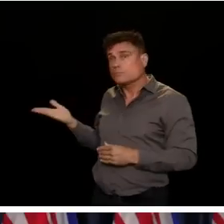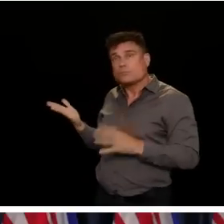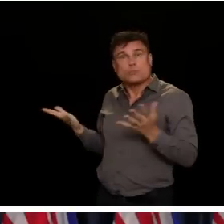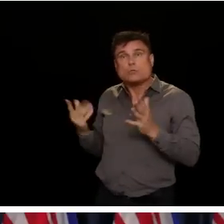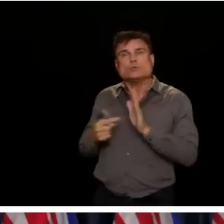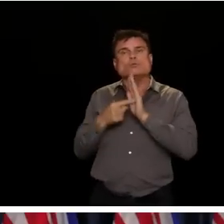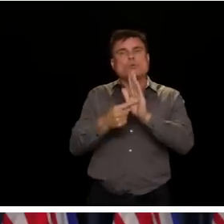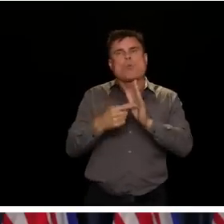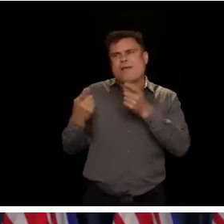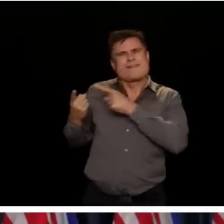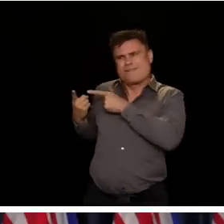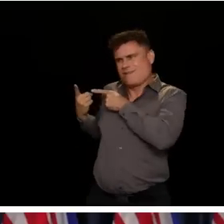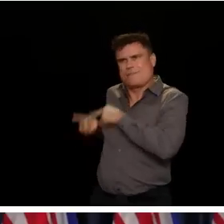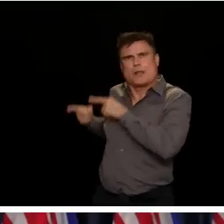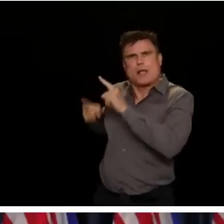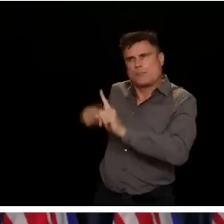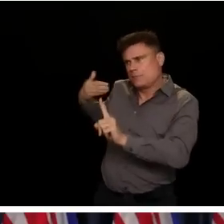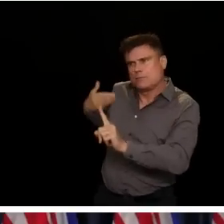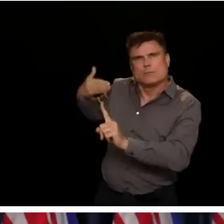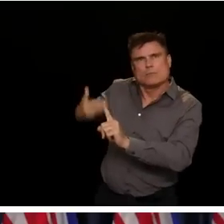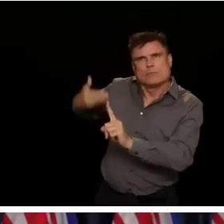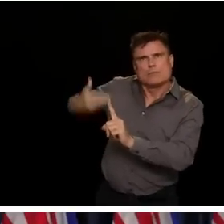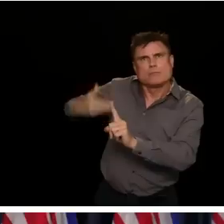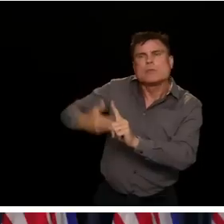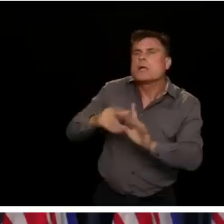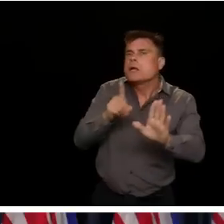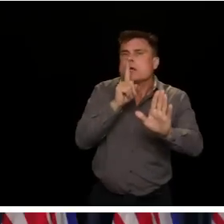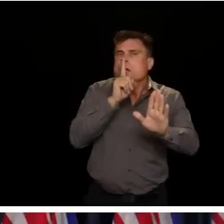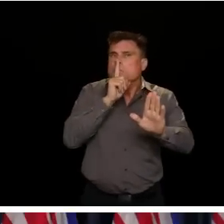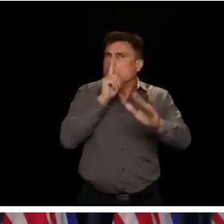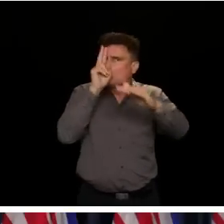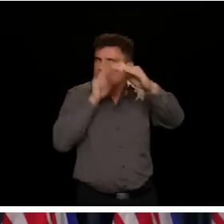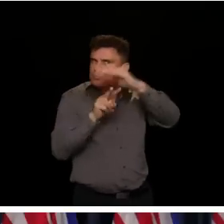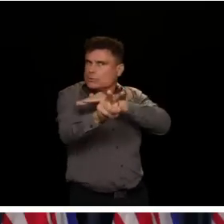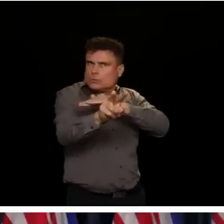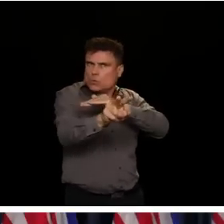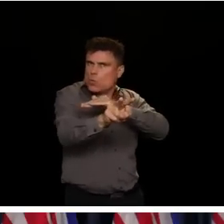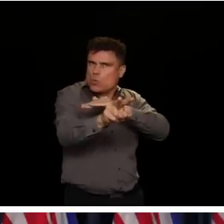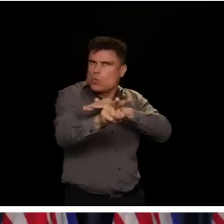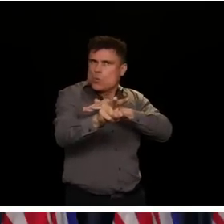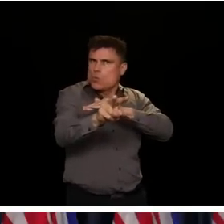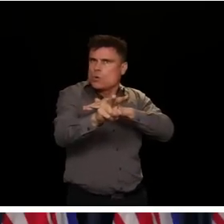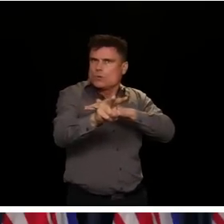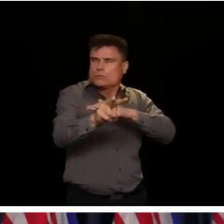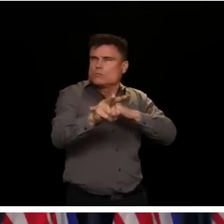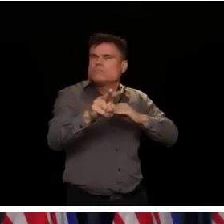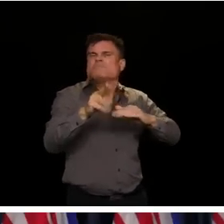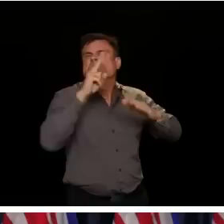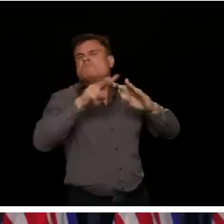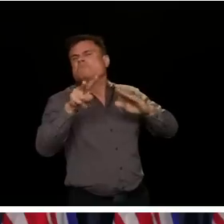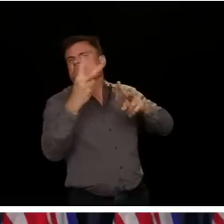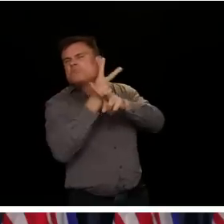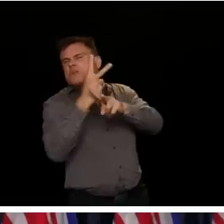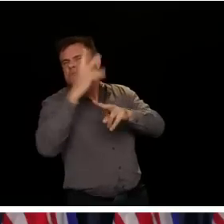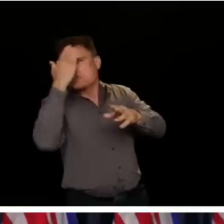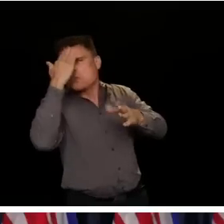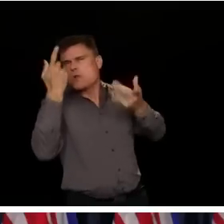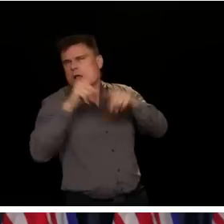and give us a sense of what we need to do going forward. It's important to remember that that when we look at these models,